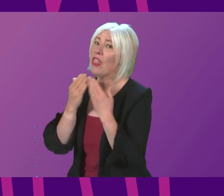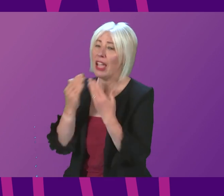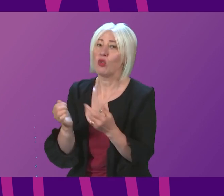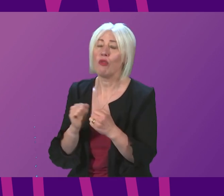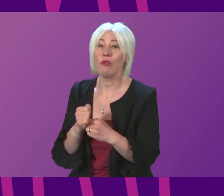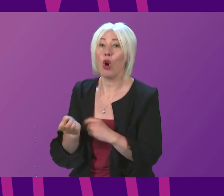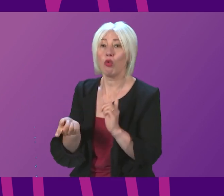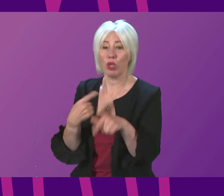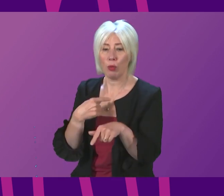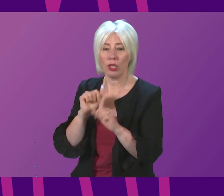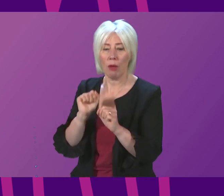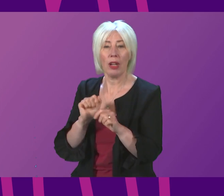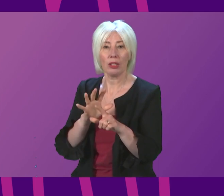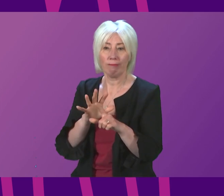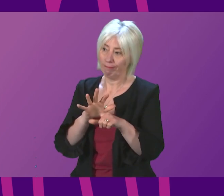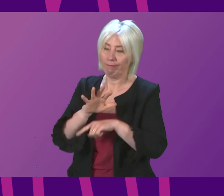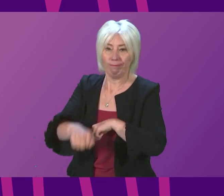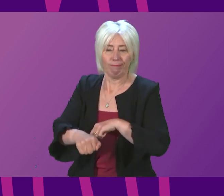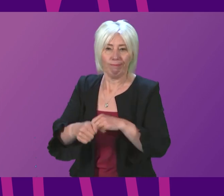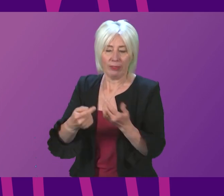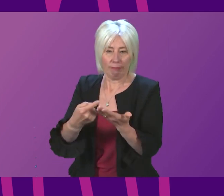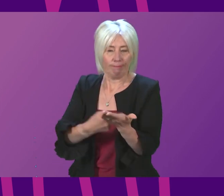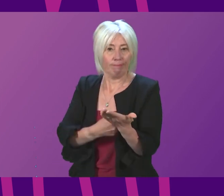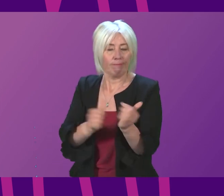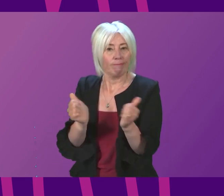By seeking to override parts of the Northern Ireland protocol, the UK Government is putting